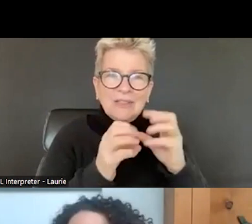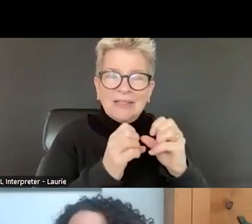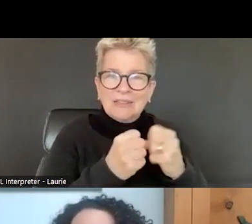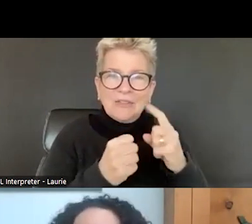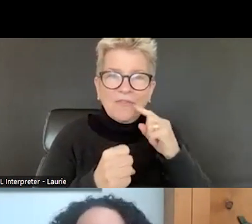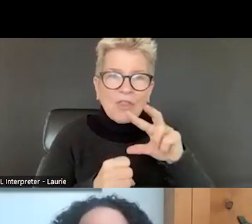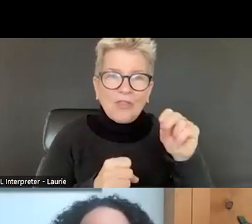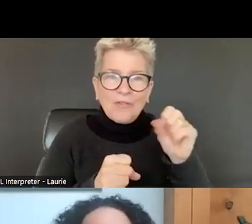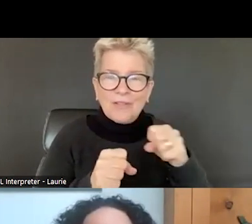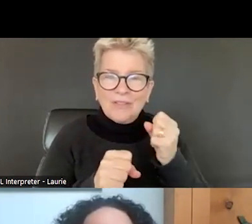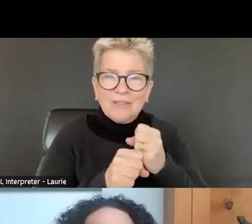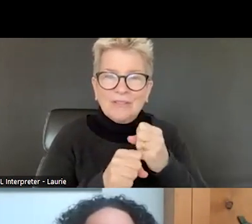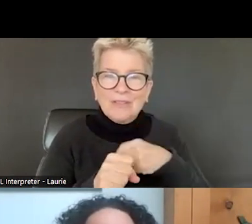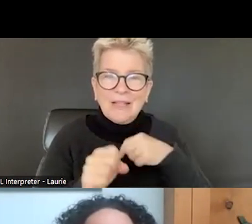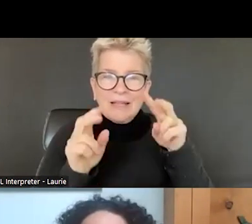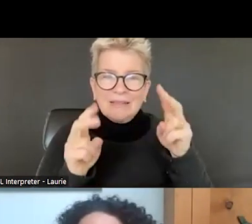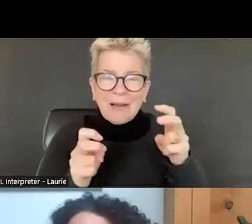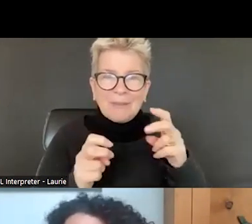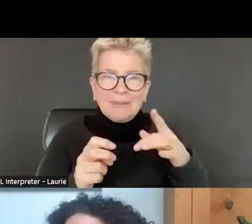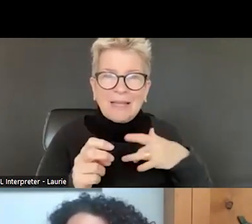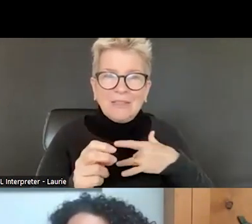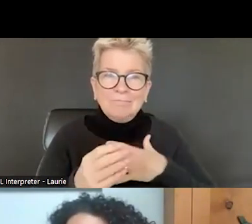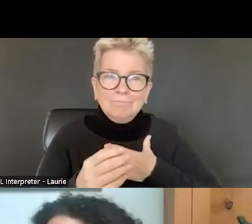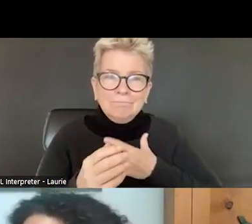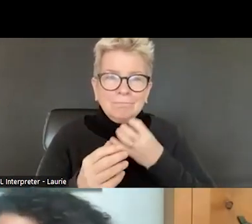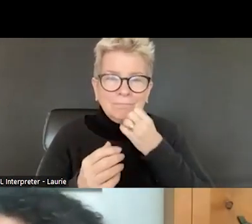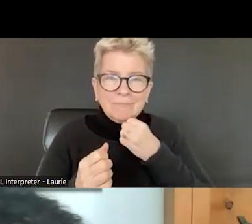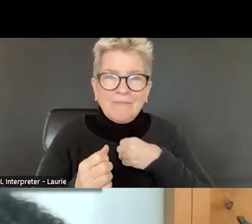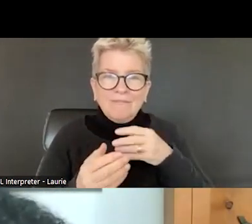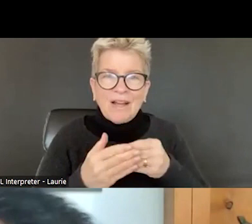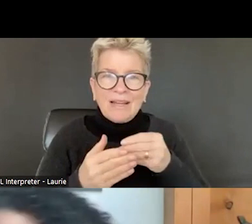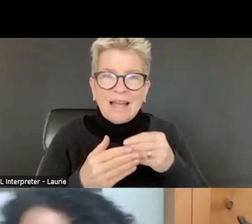presents on topics closest to her heart - financial wellness and equity and social